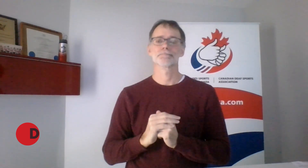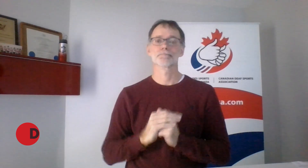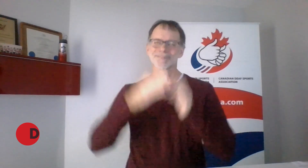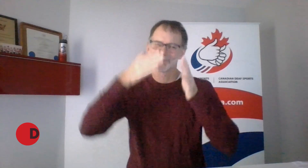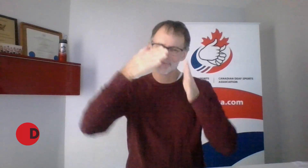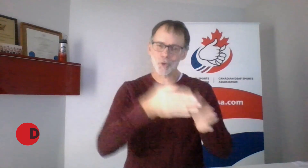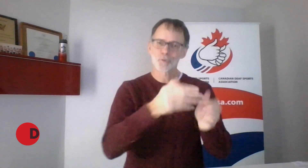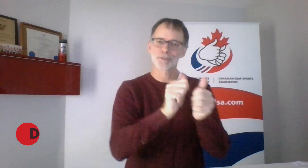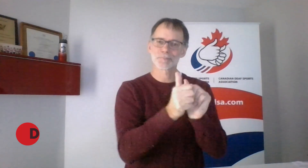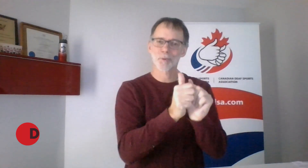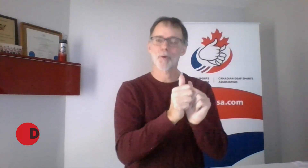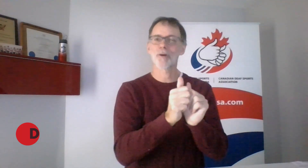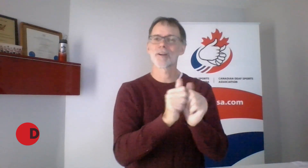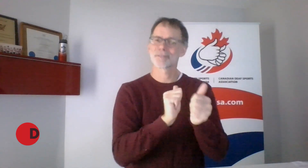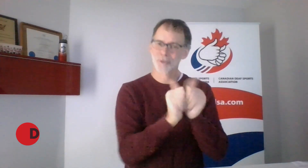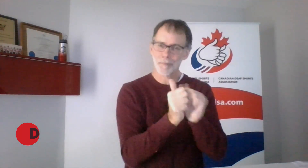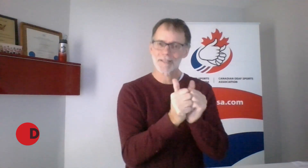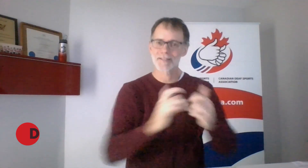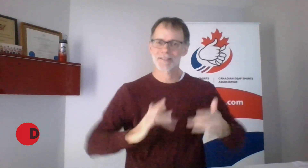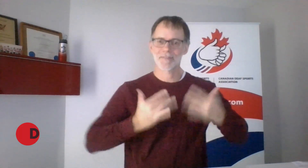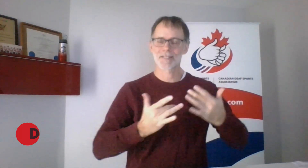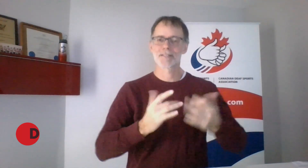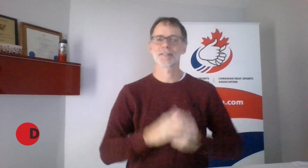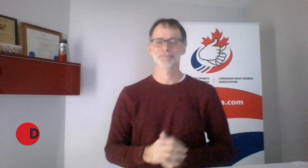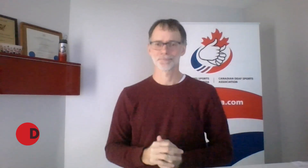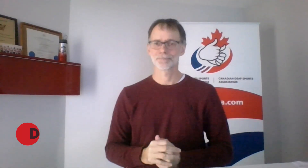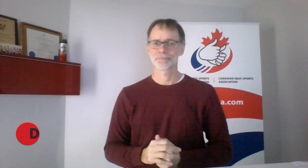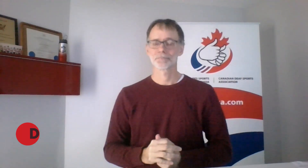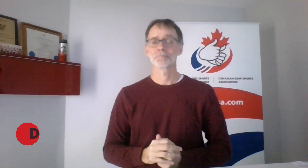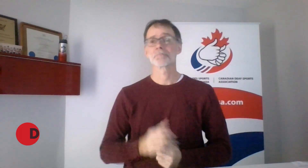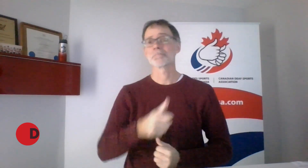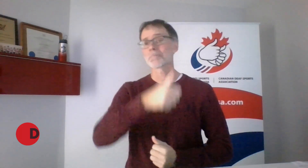to focus on sports and events.